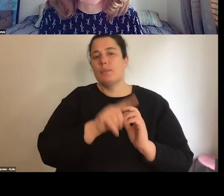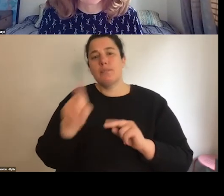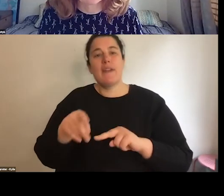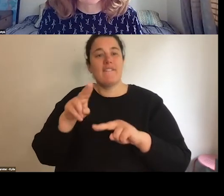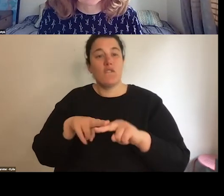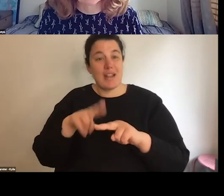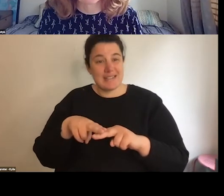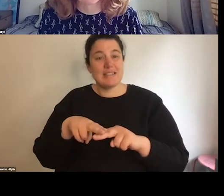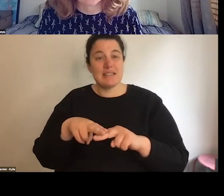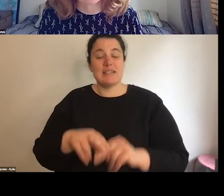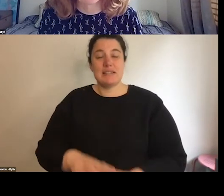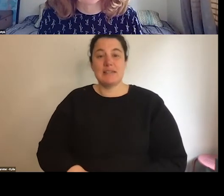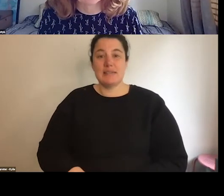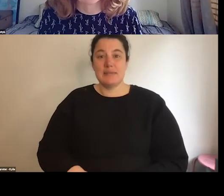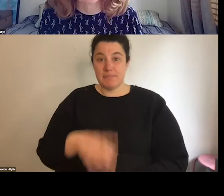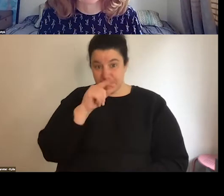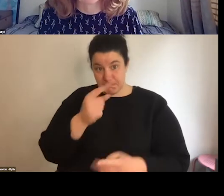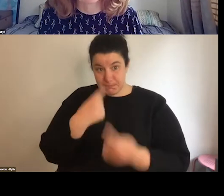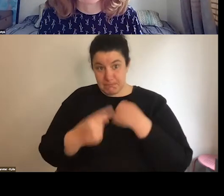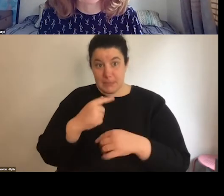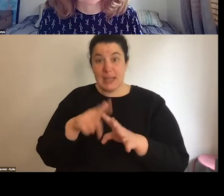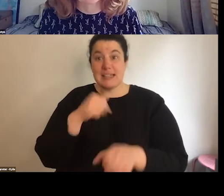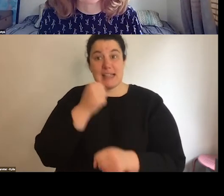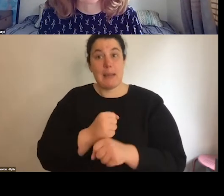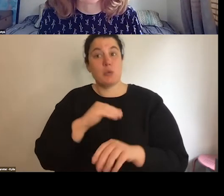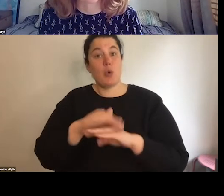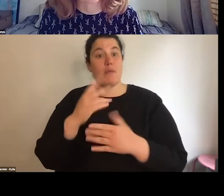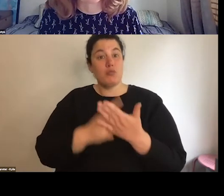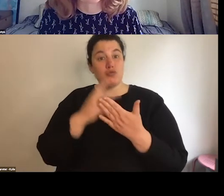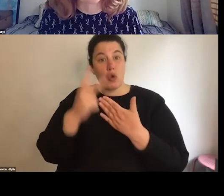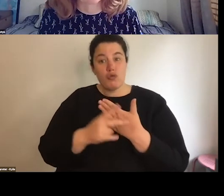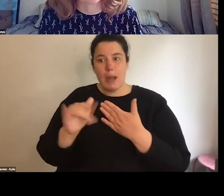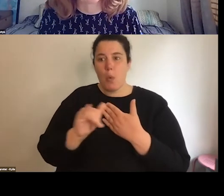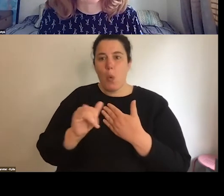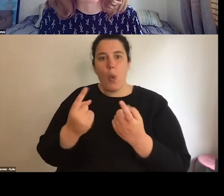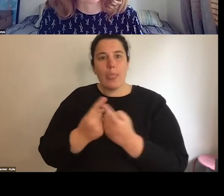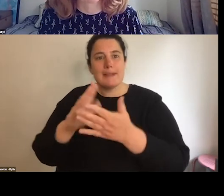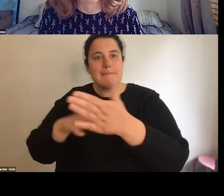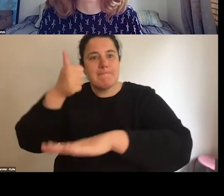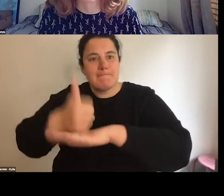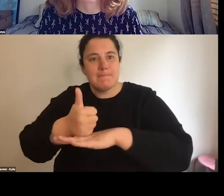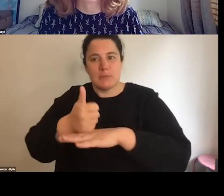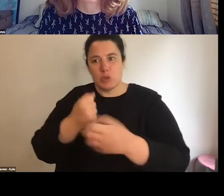Are you able to share examples around programs or activities that you've seen to support wellbeing or resilience,